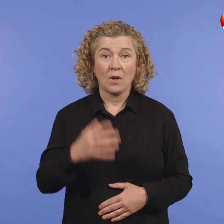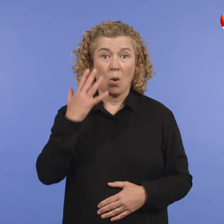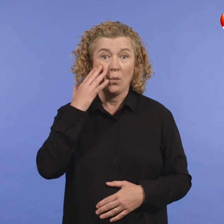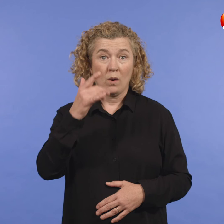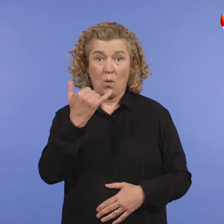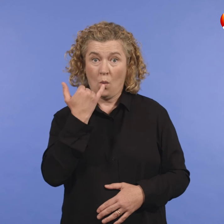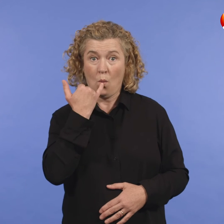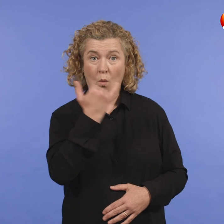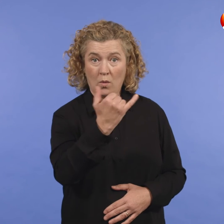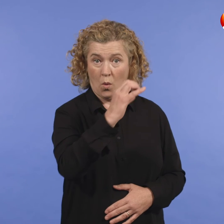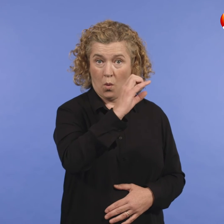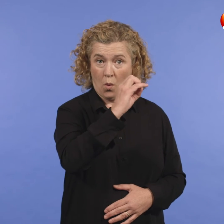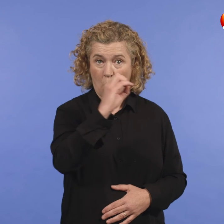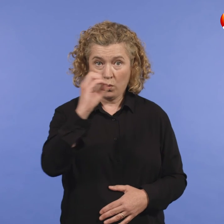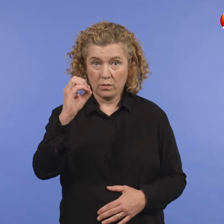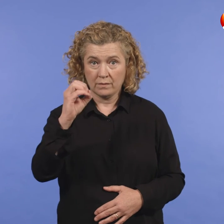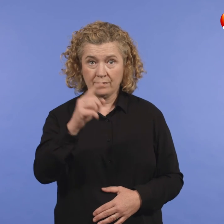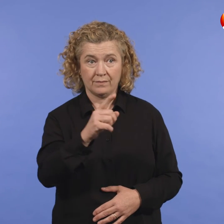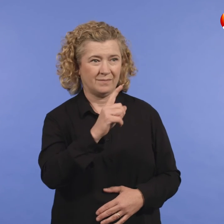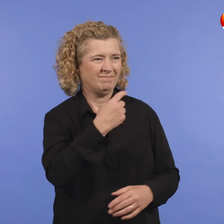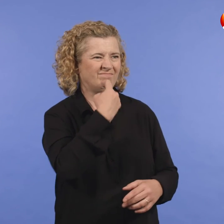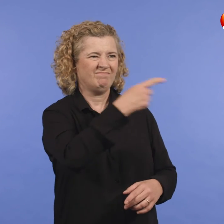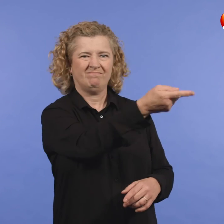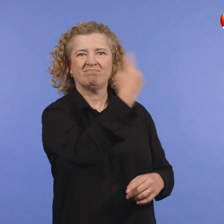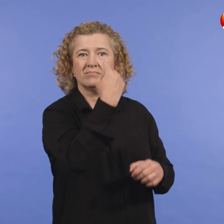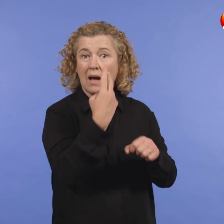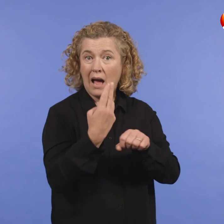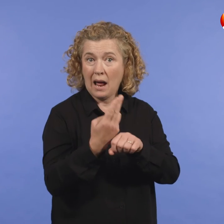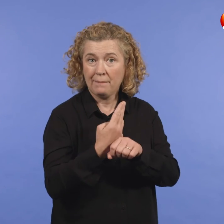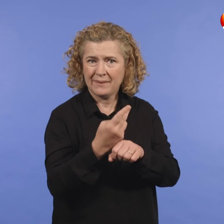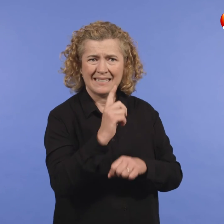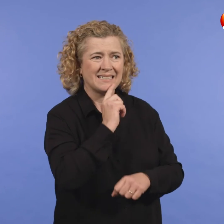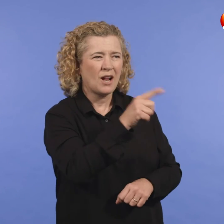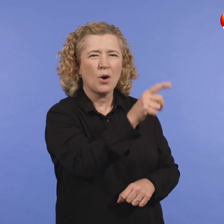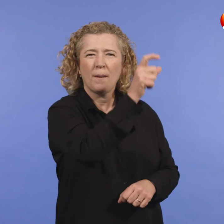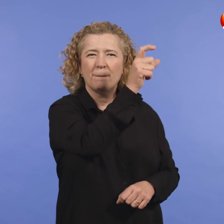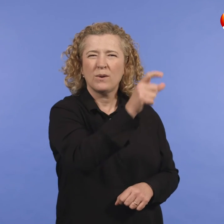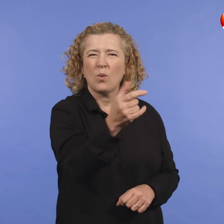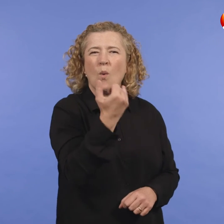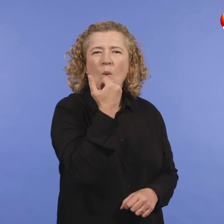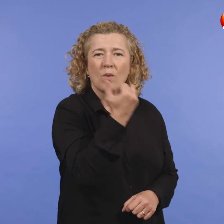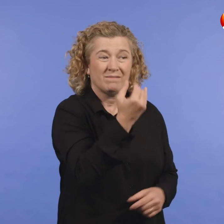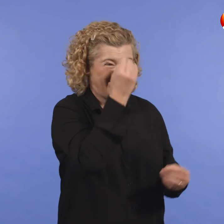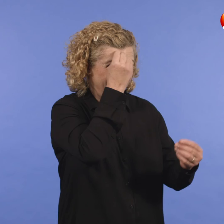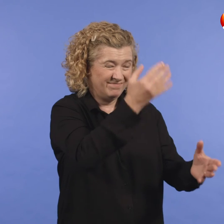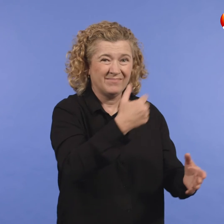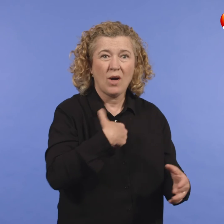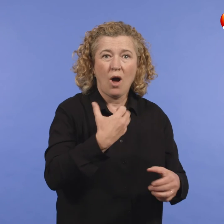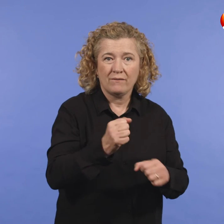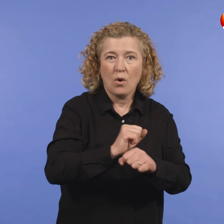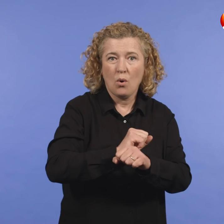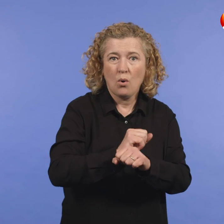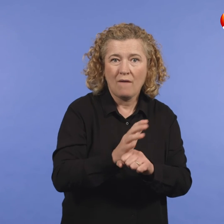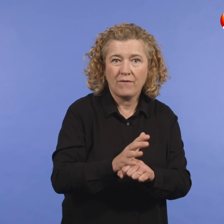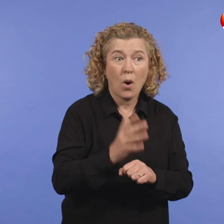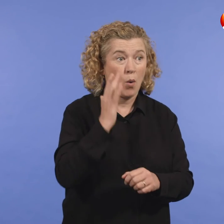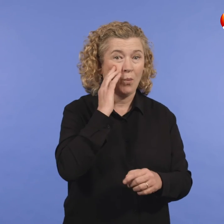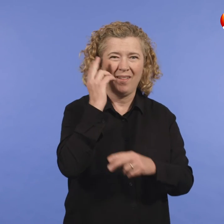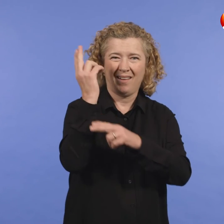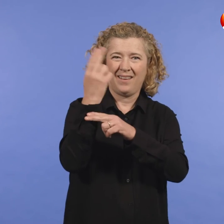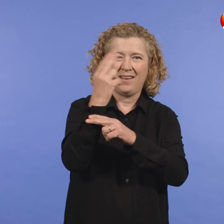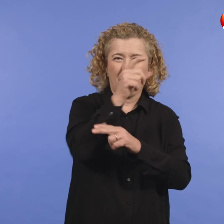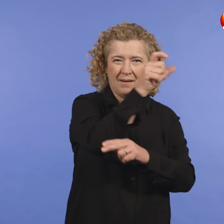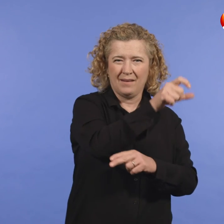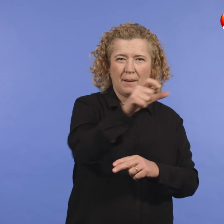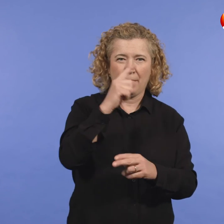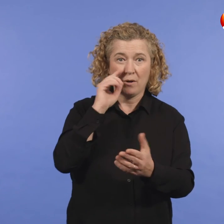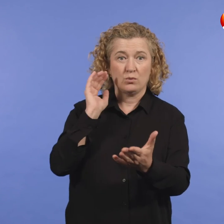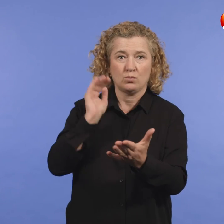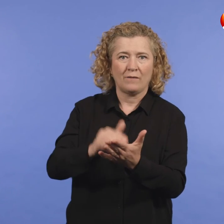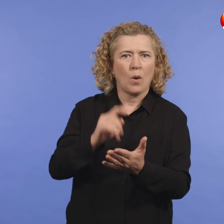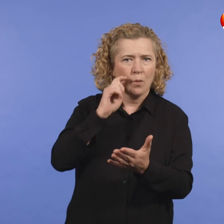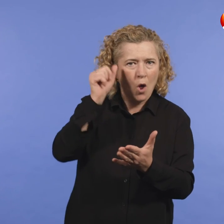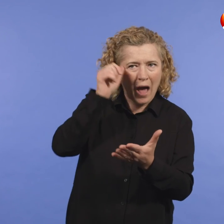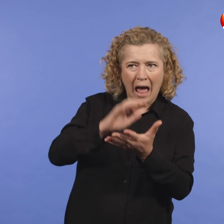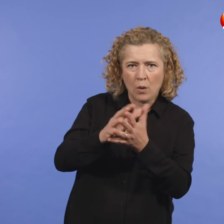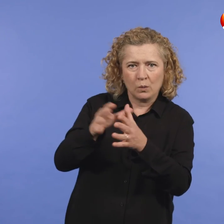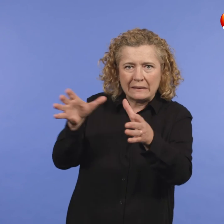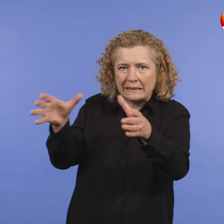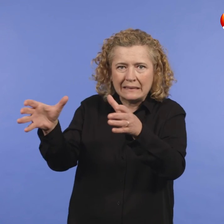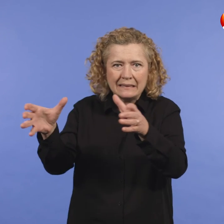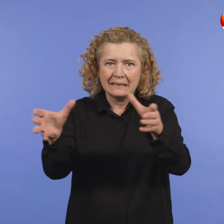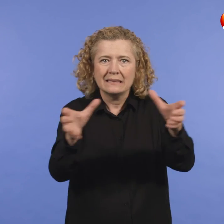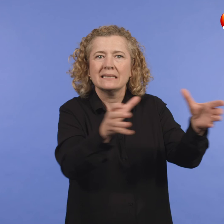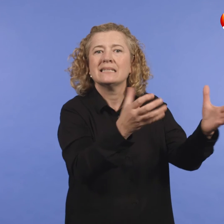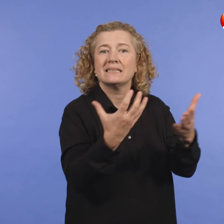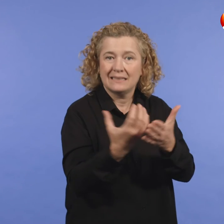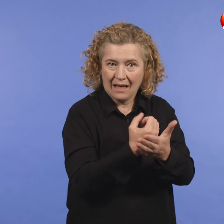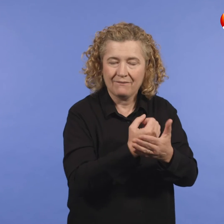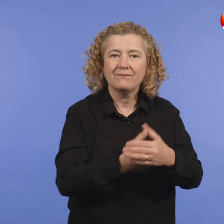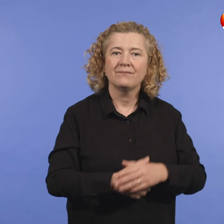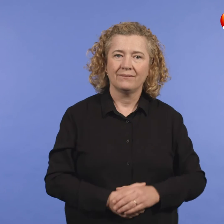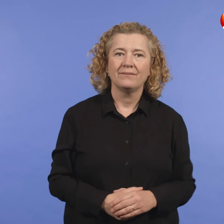When you call an Ambulance (dial 000), let the operator know you have COVID-19 so the paramedics know how to treat you safely.